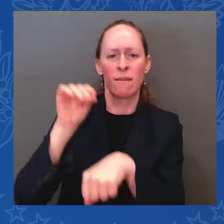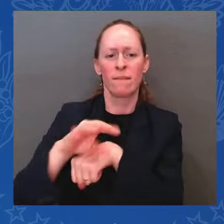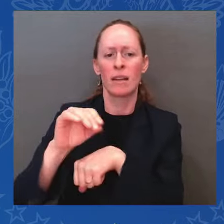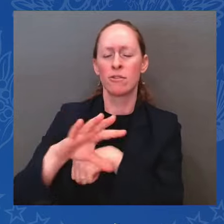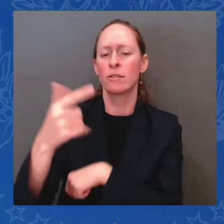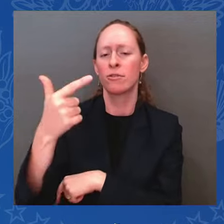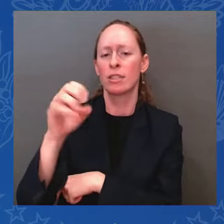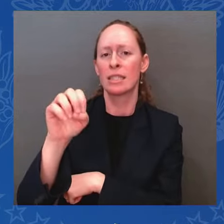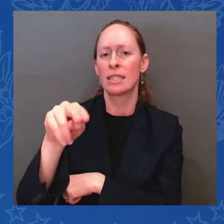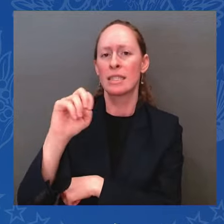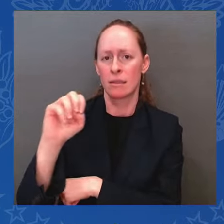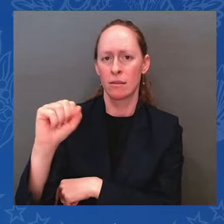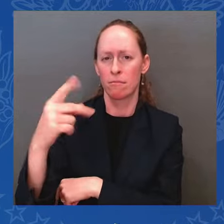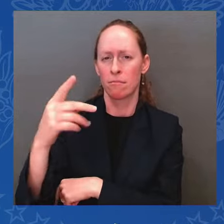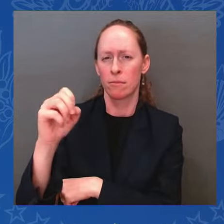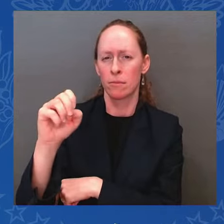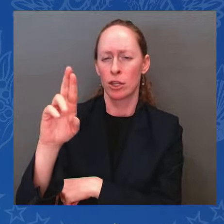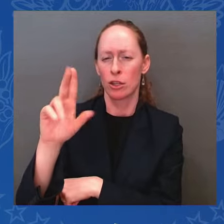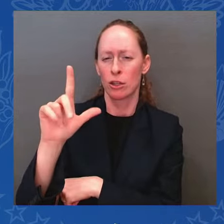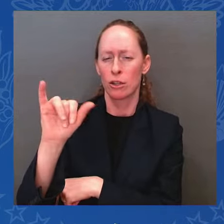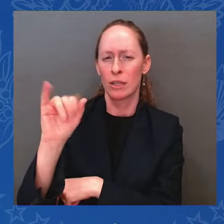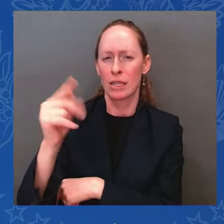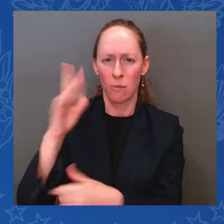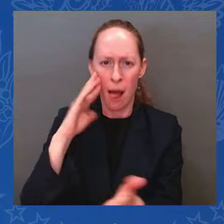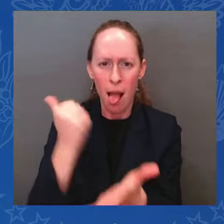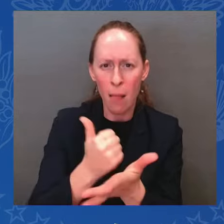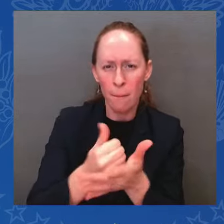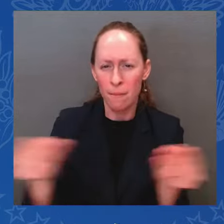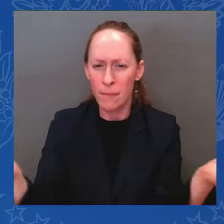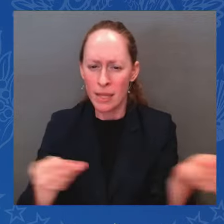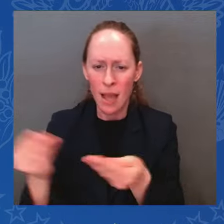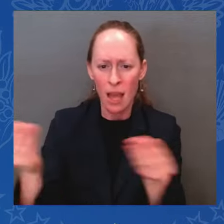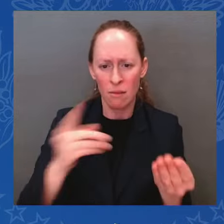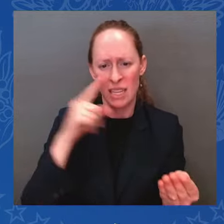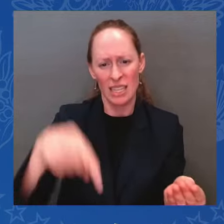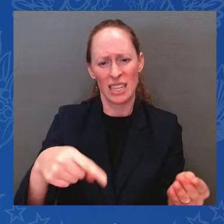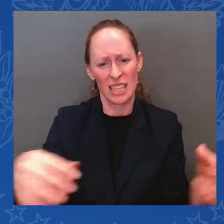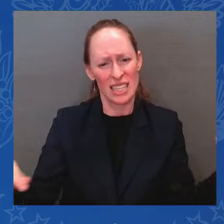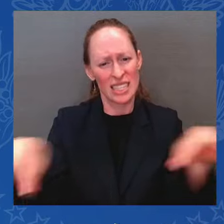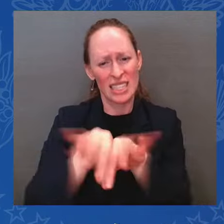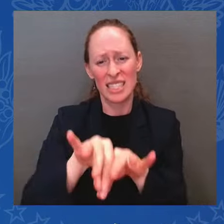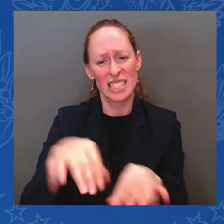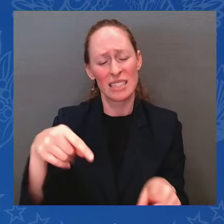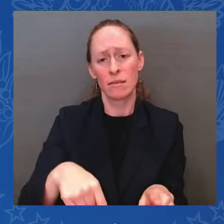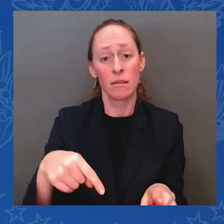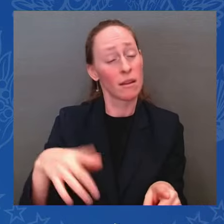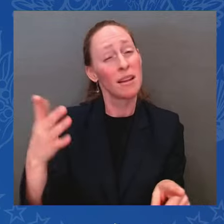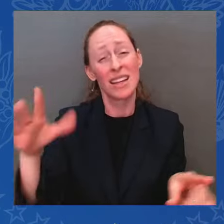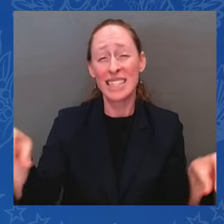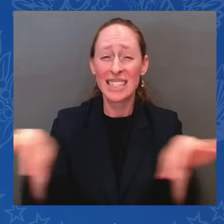the bottom line is that autoworkers helped create America's middle class. They deserve a contract